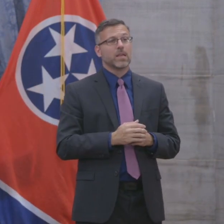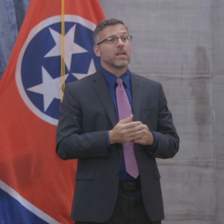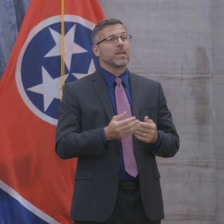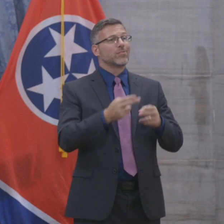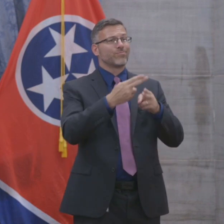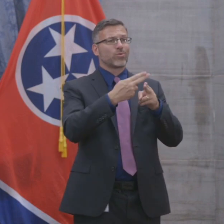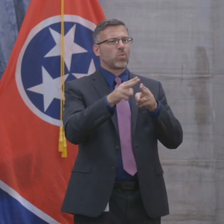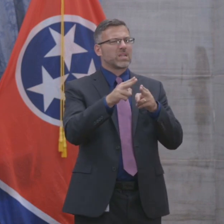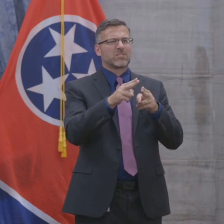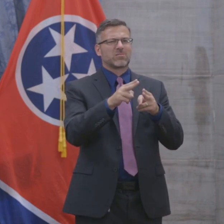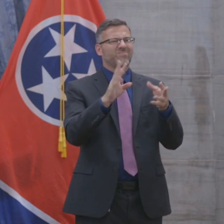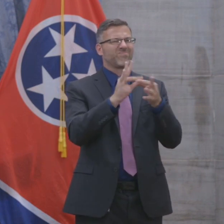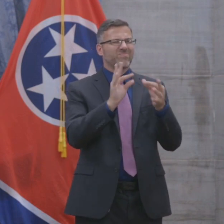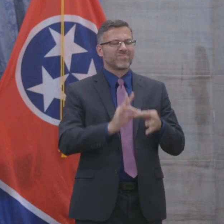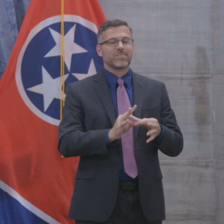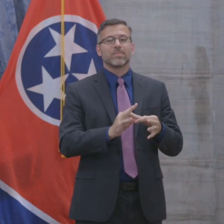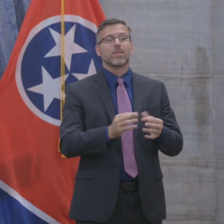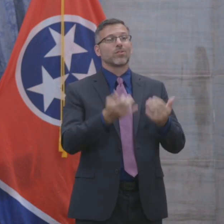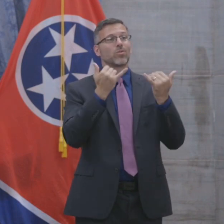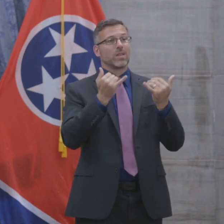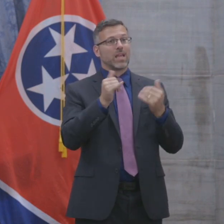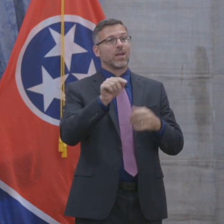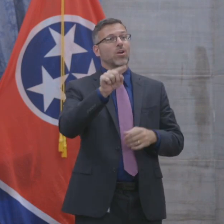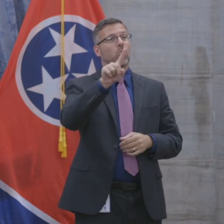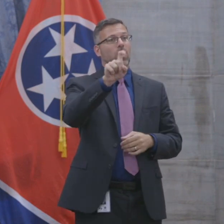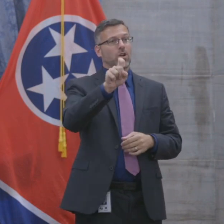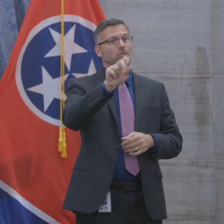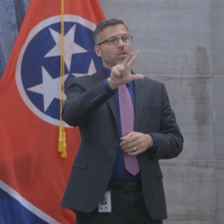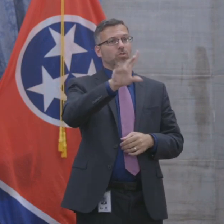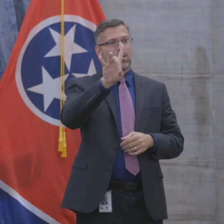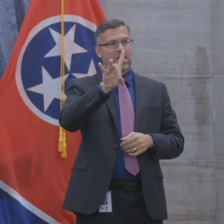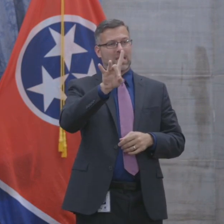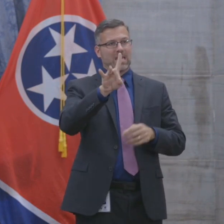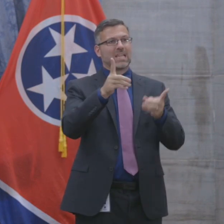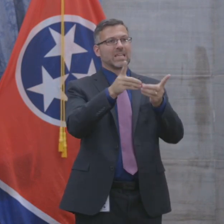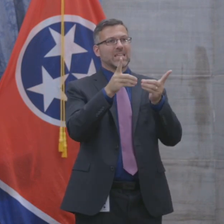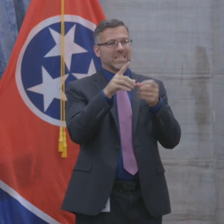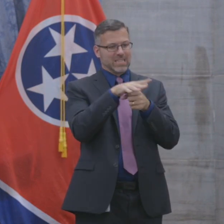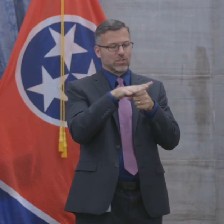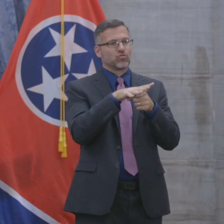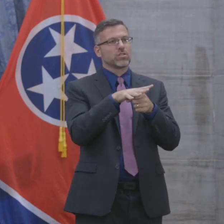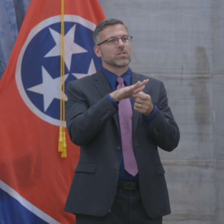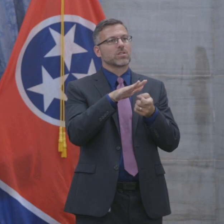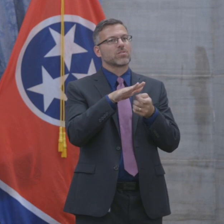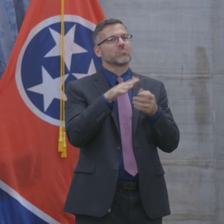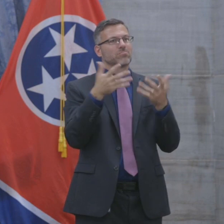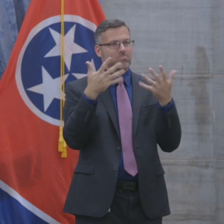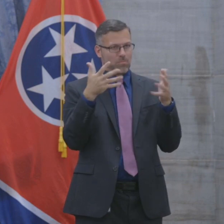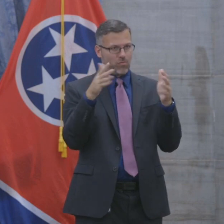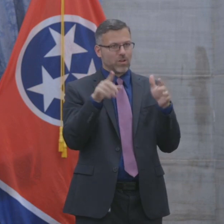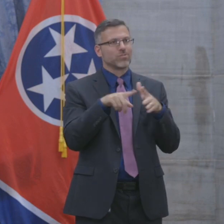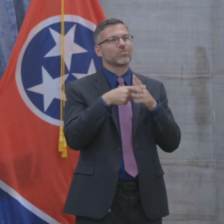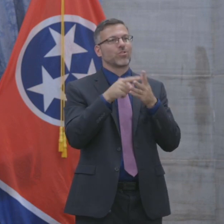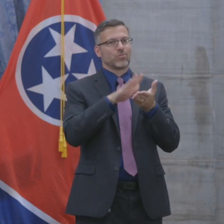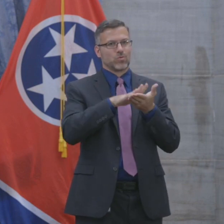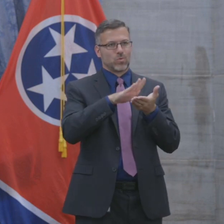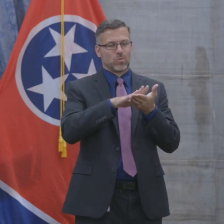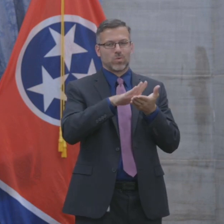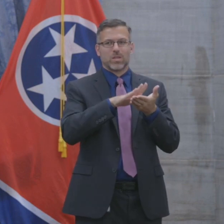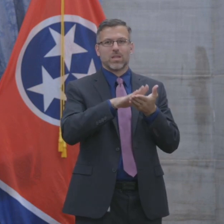what we're doing. I'm proud of Governor Lee and this administration for recognizing the importance that our population has to the future of Tennessee. Thank